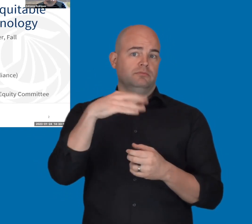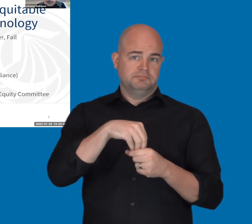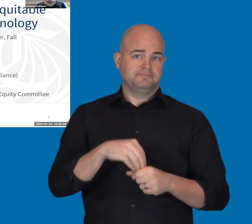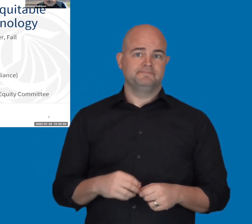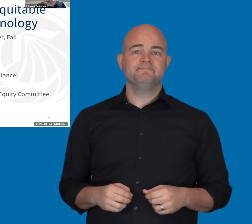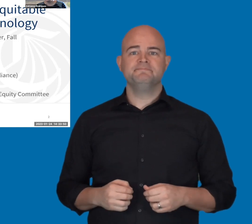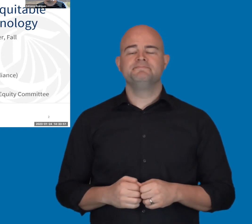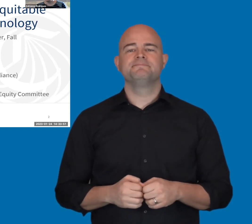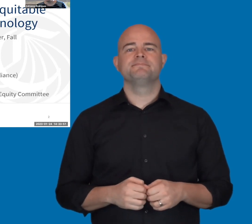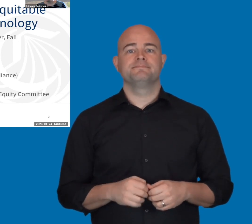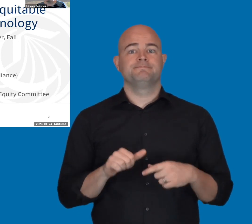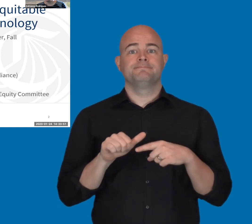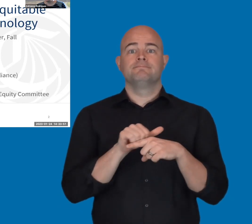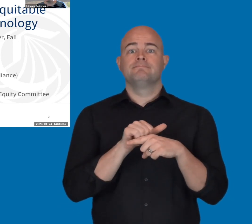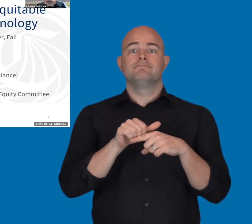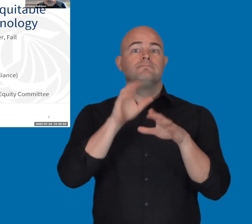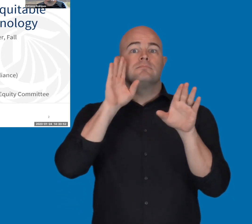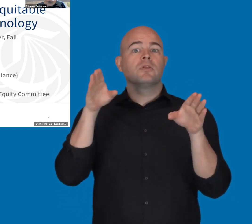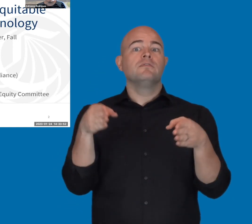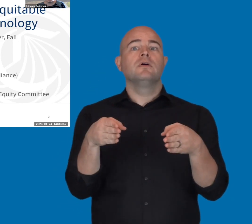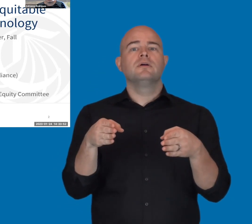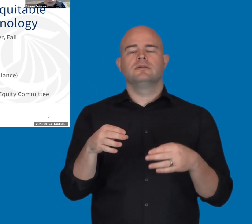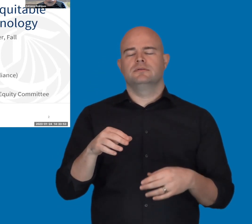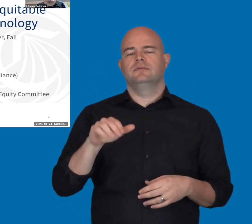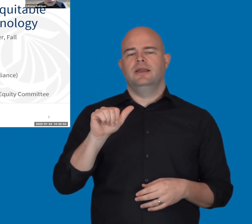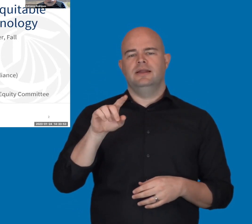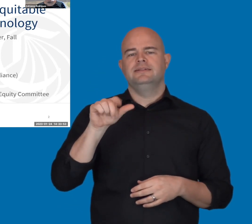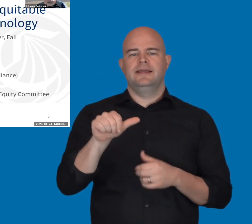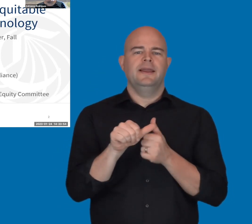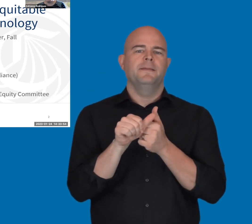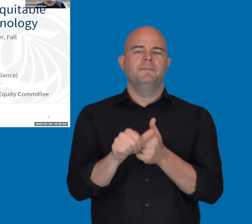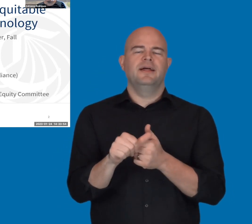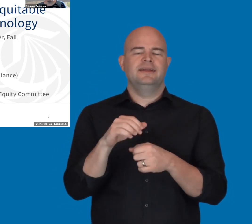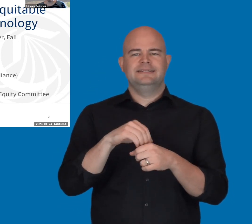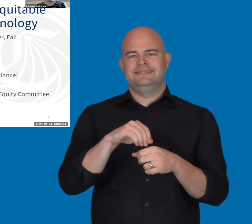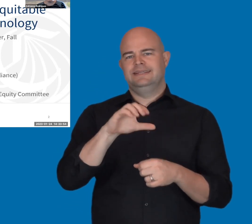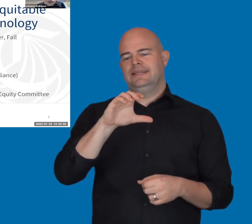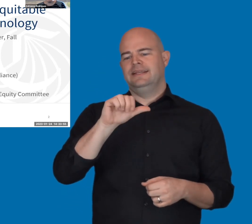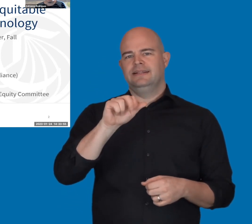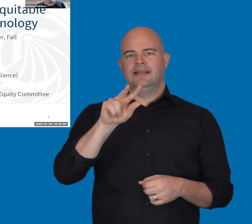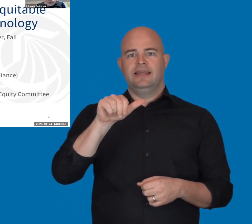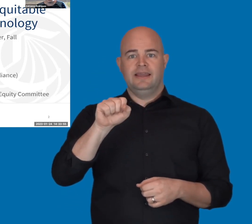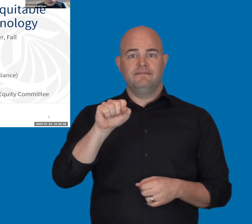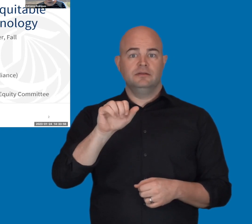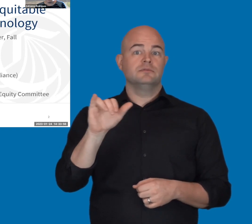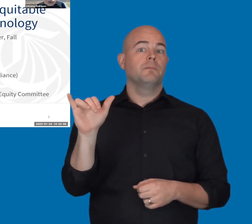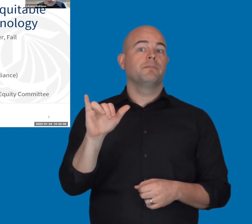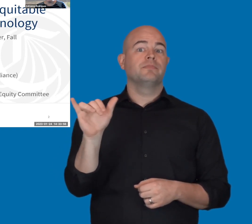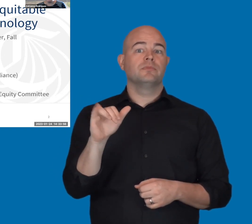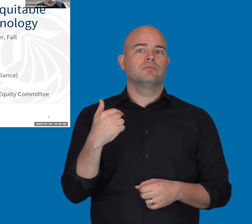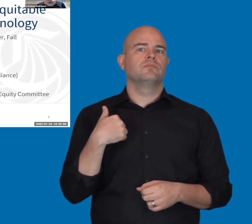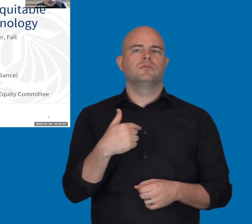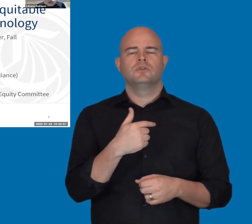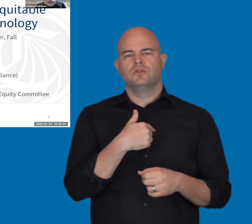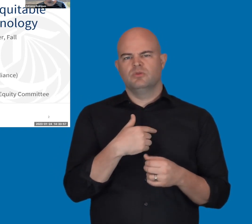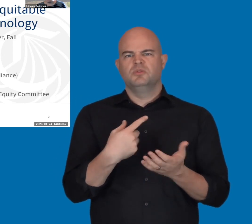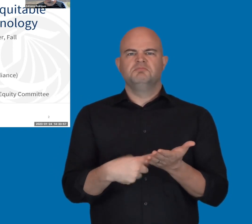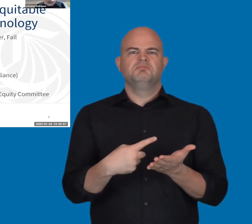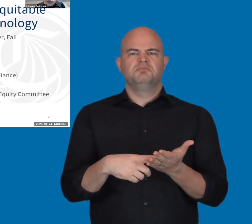Our training focuses on ADA Compliance in Canvas. And we also touch on Word and PDF accessibility.